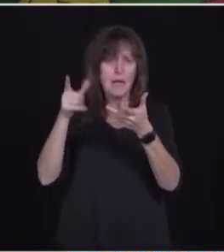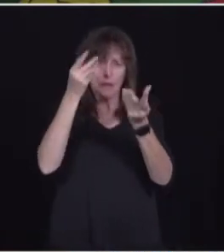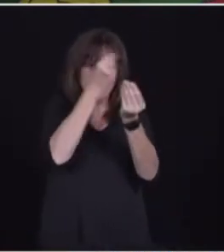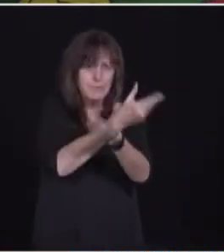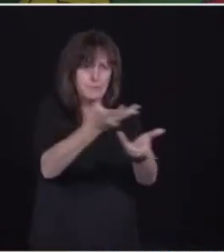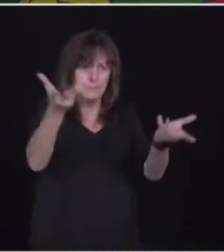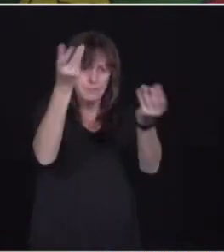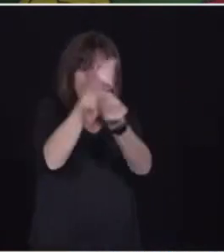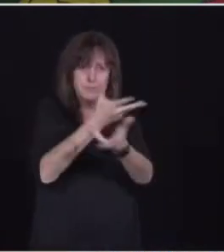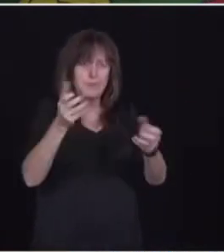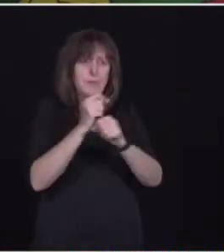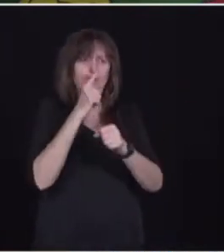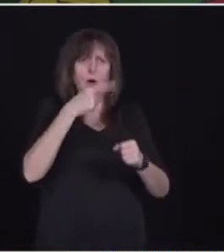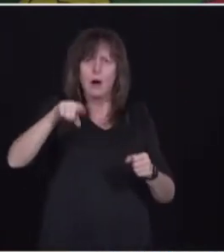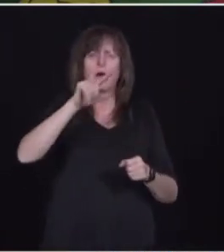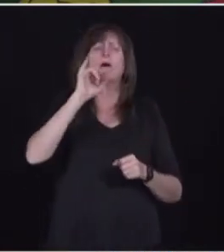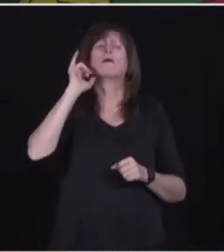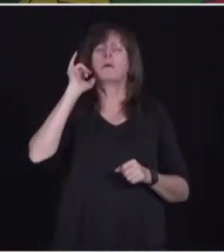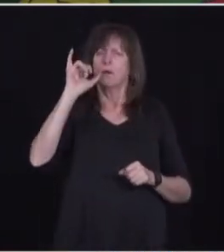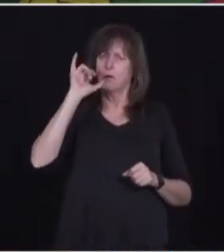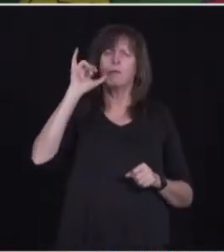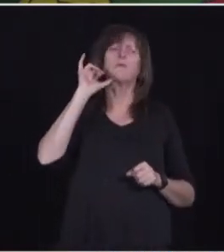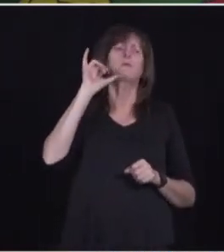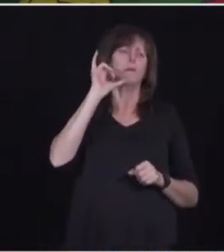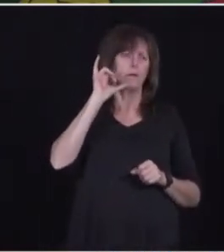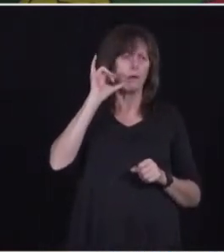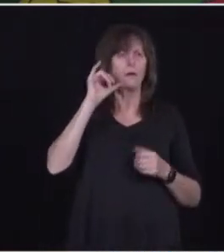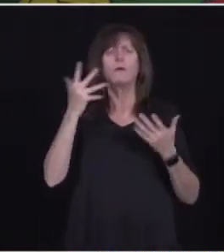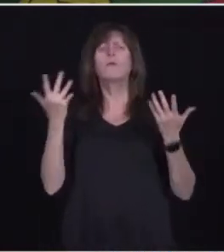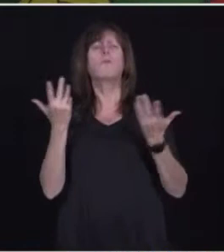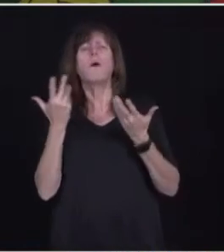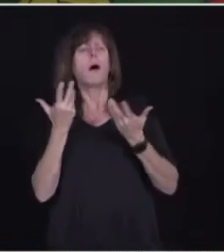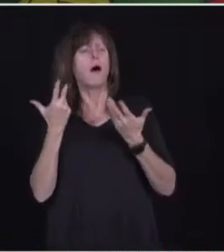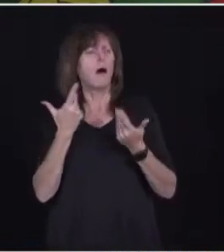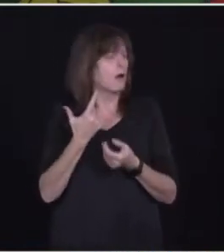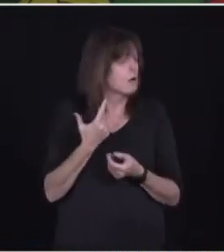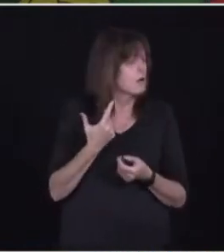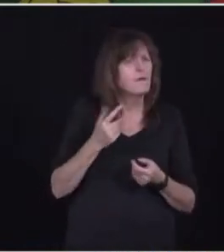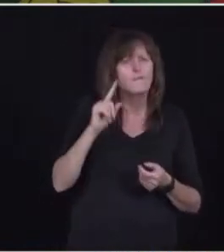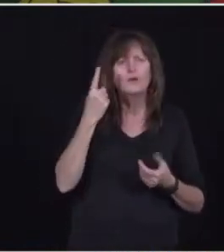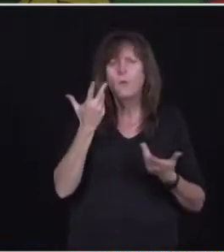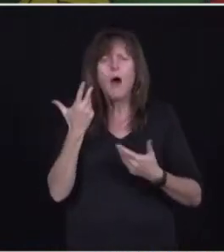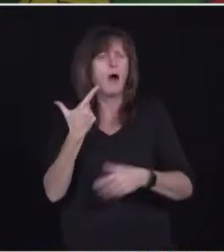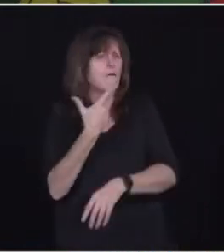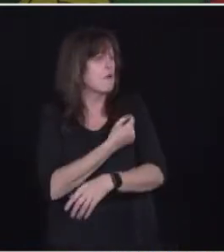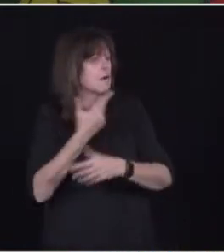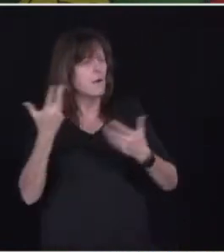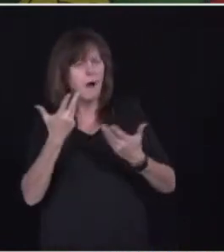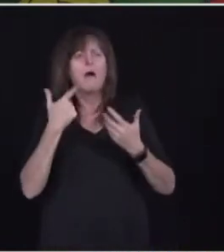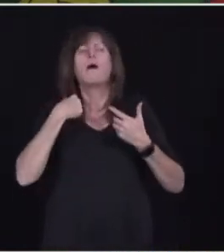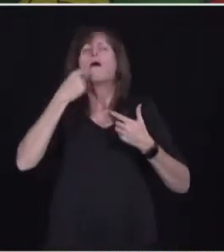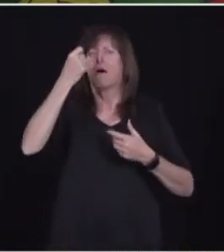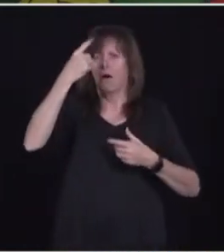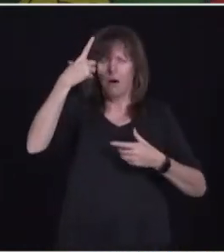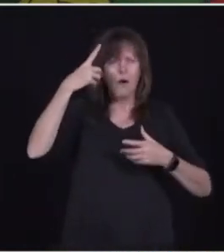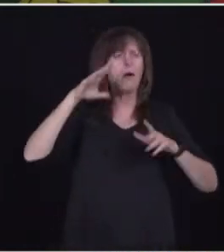And so we are going to do that over the first phase and we are going to, we have been working hard to do the planning, pulling together all the